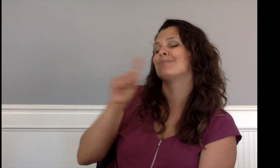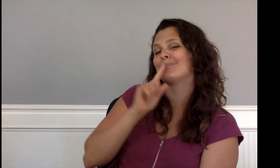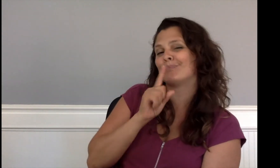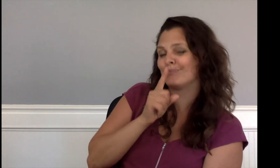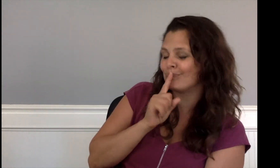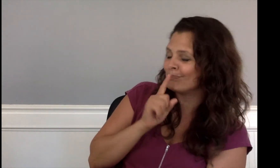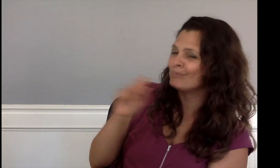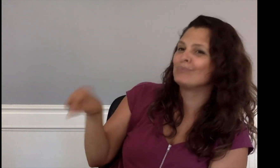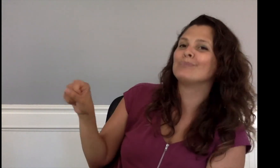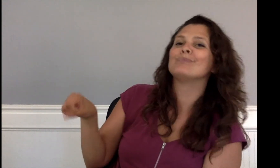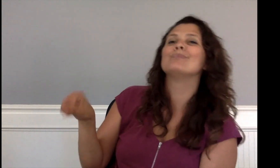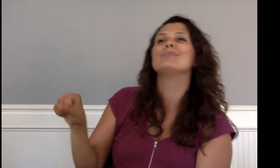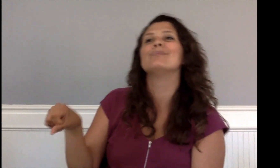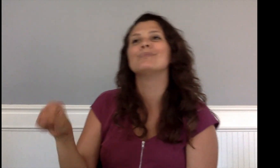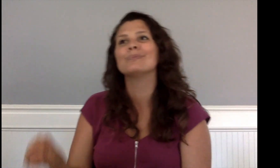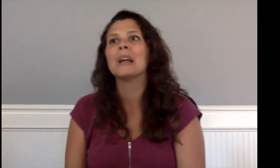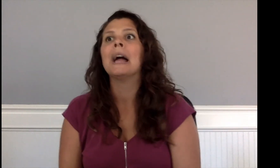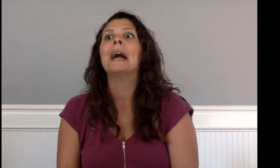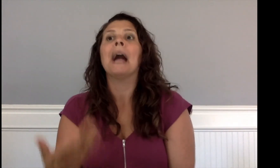"Ayuh," Grandpa Tickler agreed.